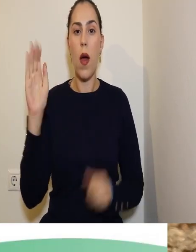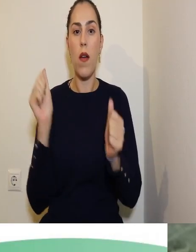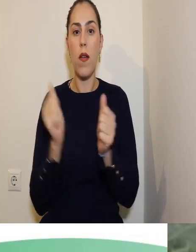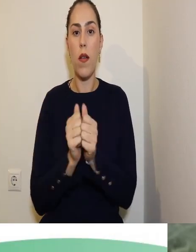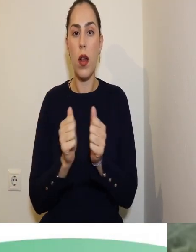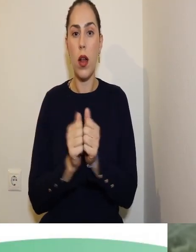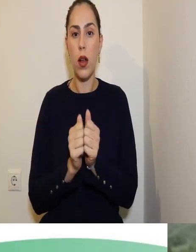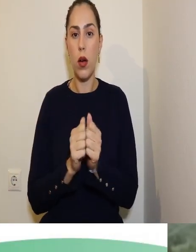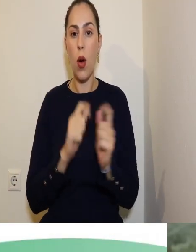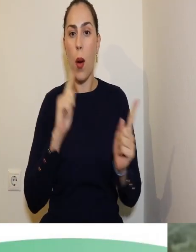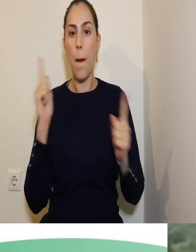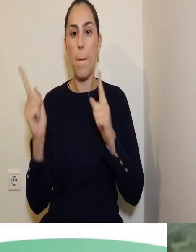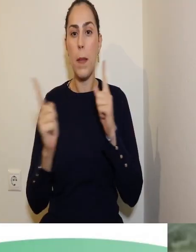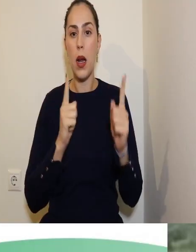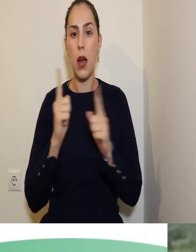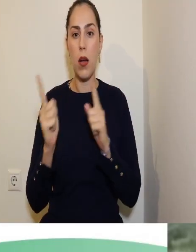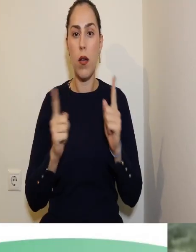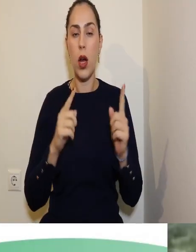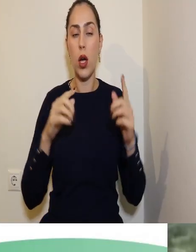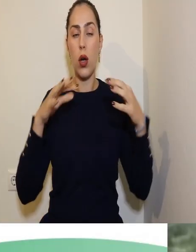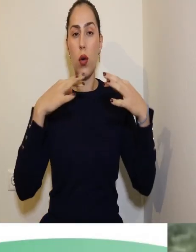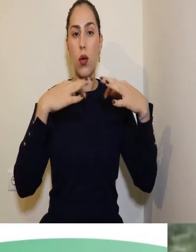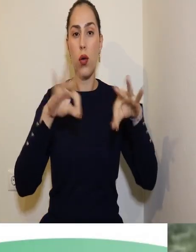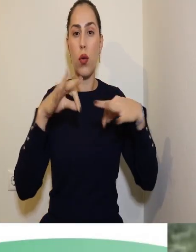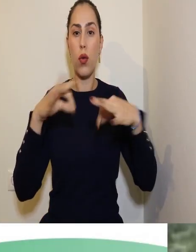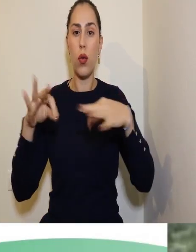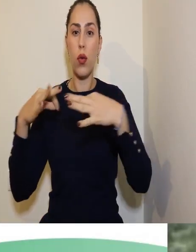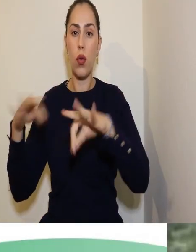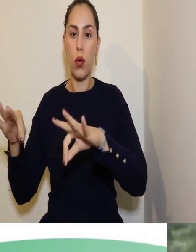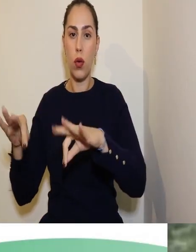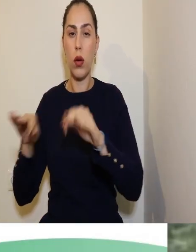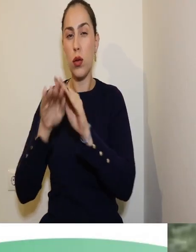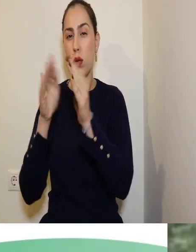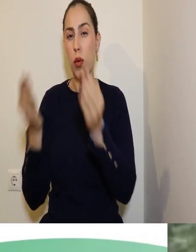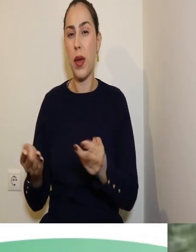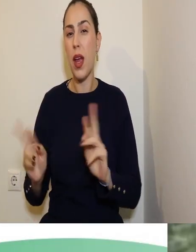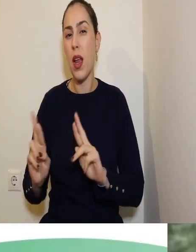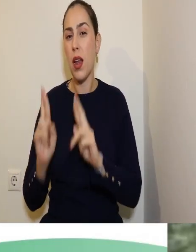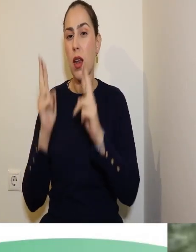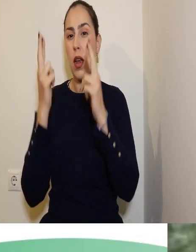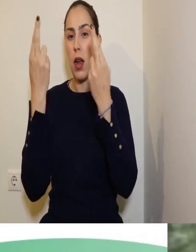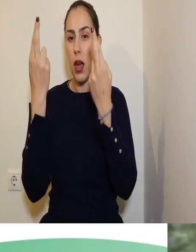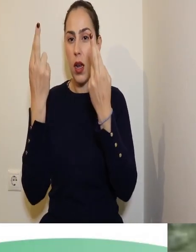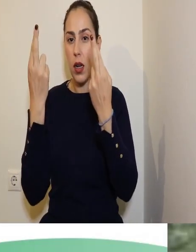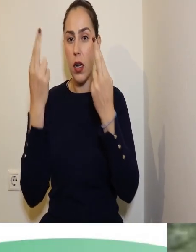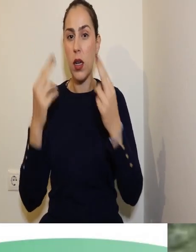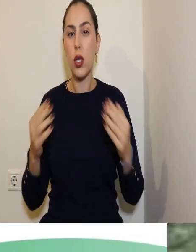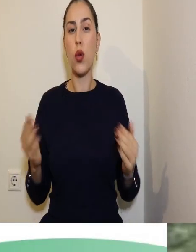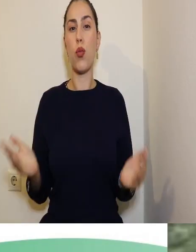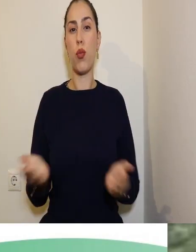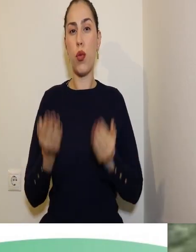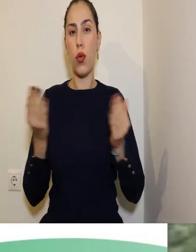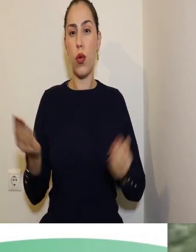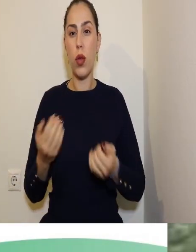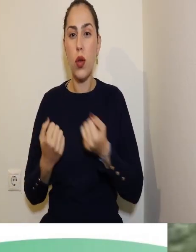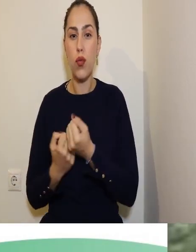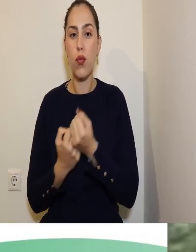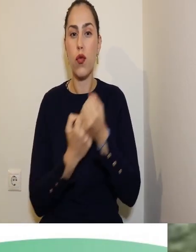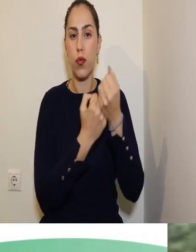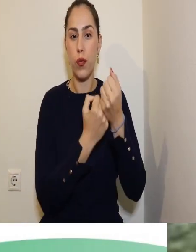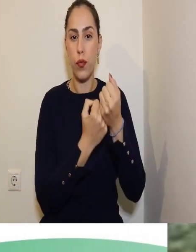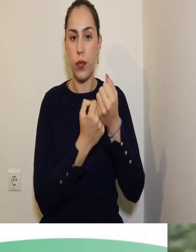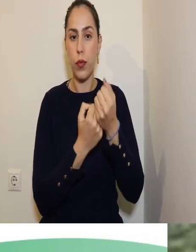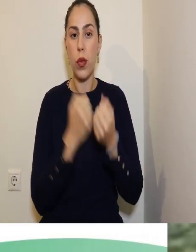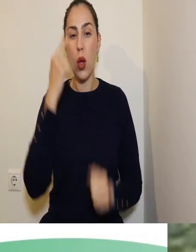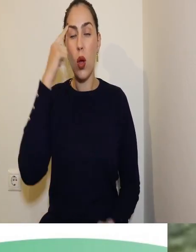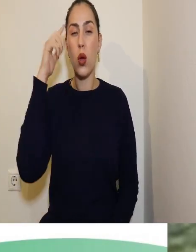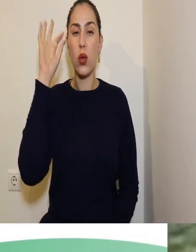Our focus on green practices includes: 1. Development and installation of Renewable Energy Sources systems, such as photovoltaics and energy storage systems, with the aim of reducing dependence on fossil fuels. 2. Optimization of energy consumption through innovative self-consumption and energy management solutions. 3. Promotion of the circular economy by using materials and technologies that reduce the environmental footprint.